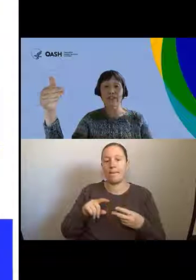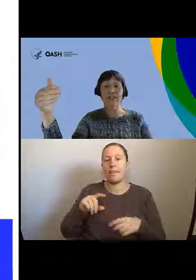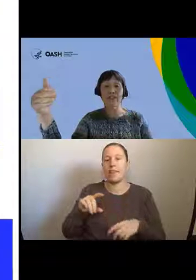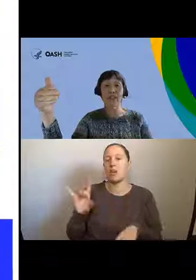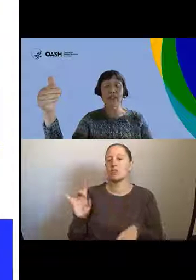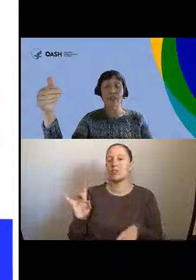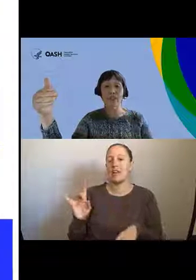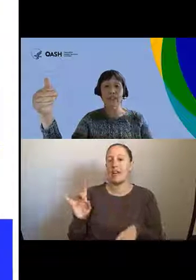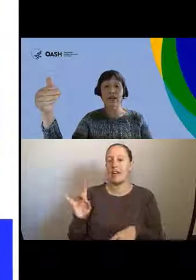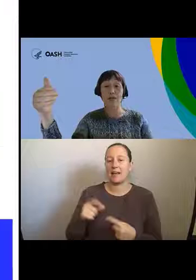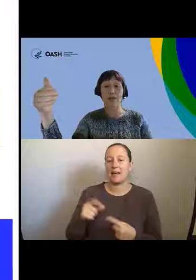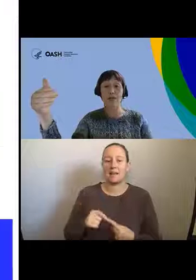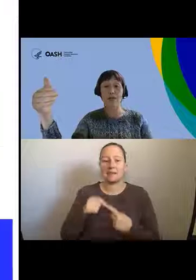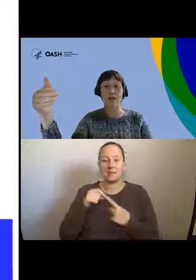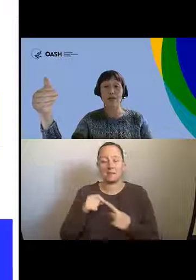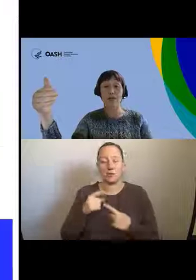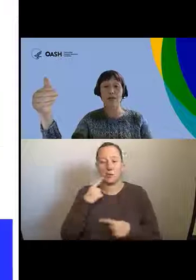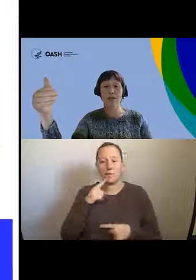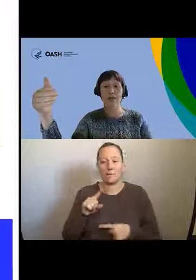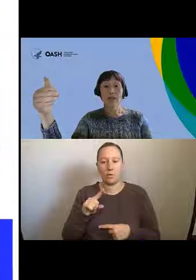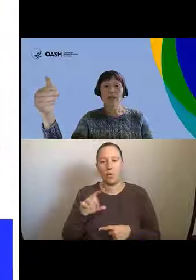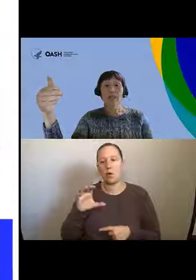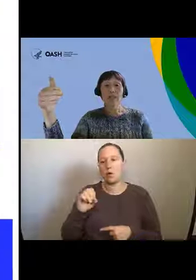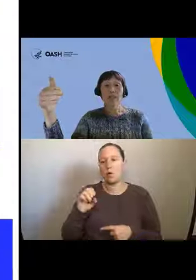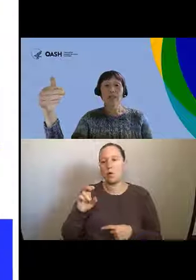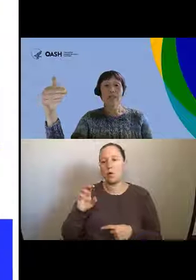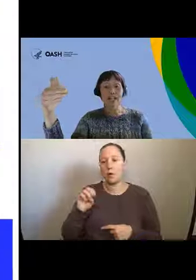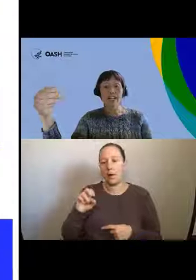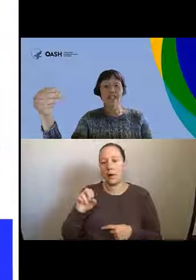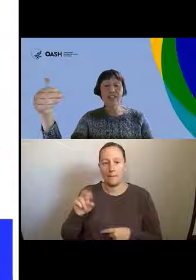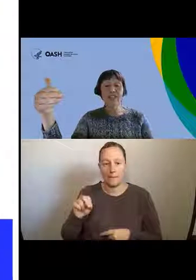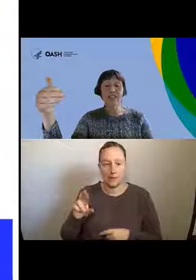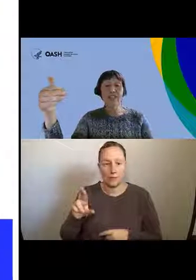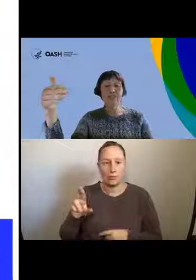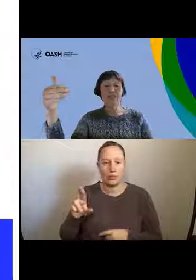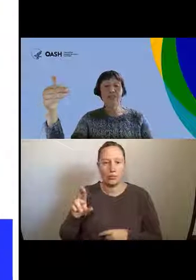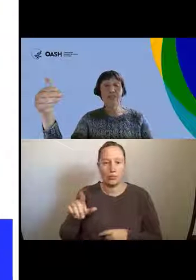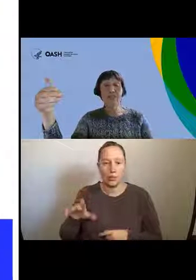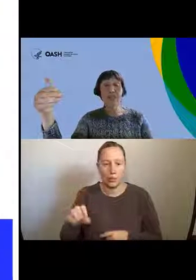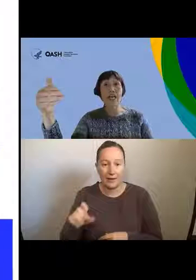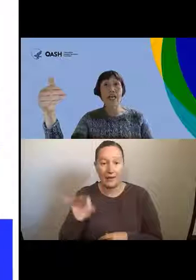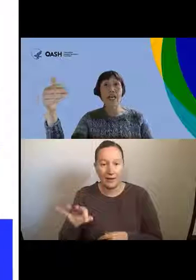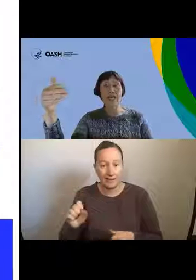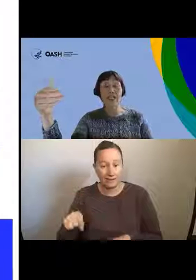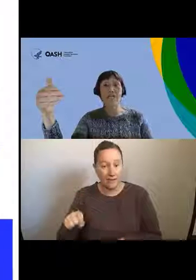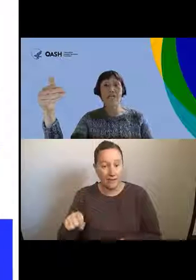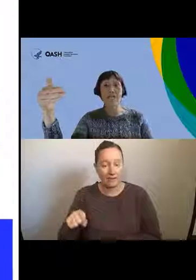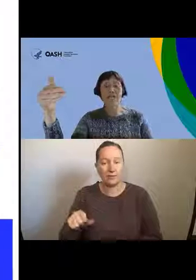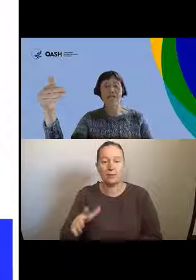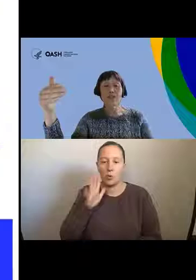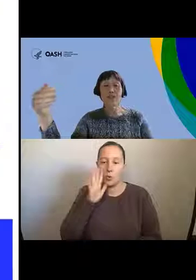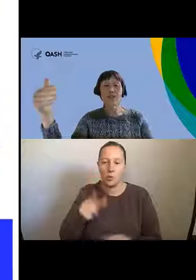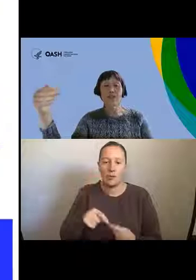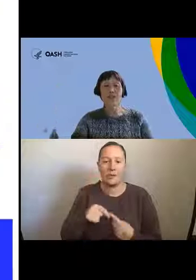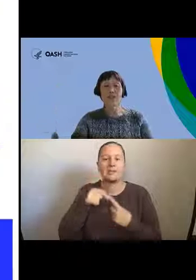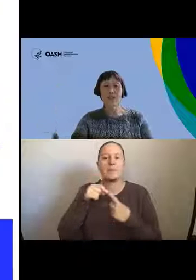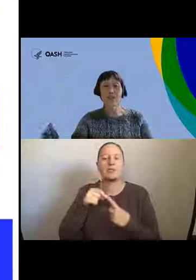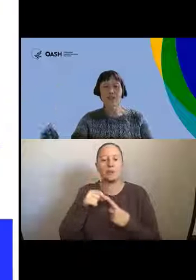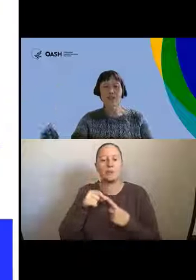that are available in the common rule. If it does then it could be an exempt human subjects research.